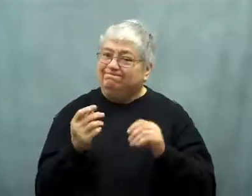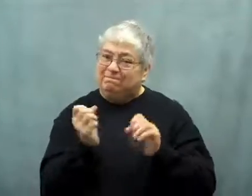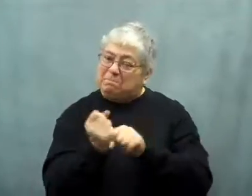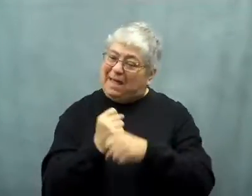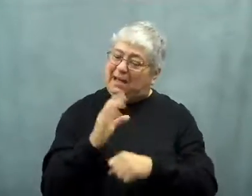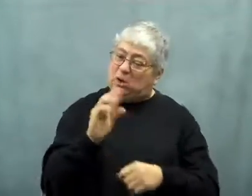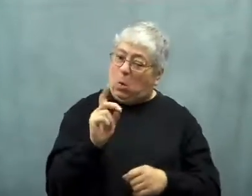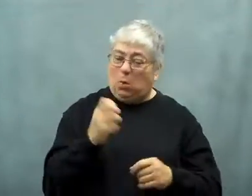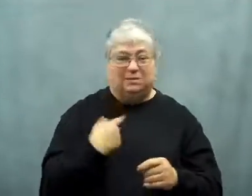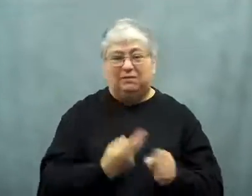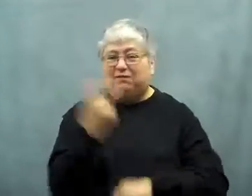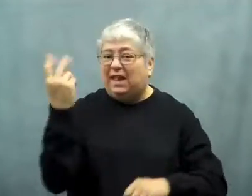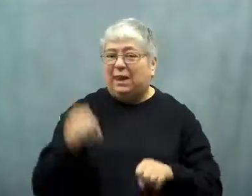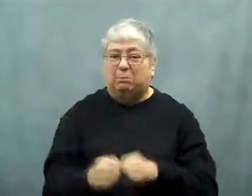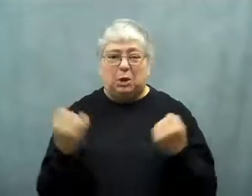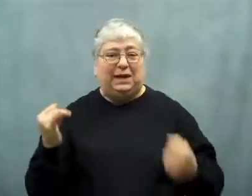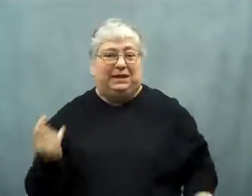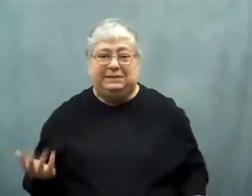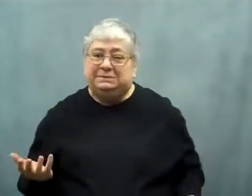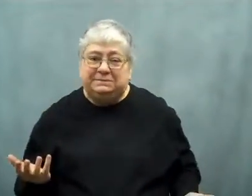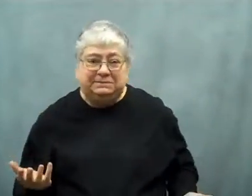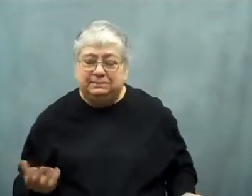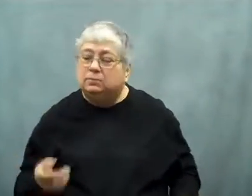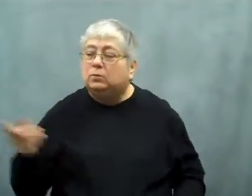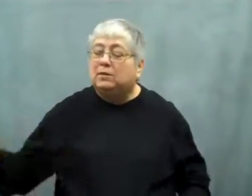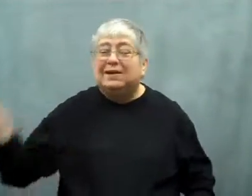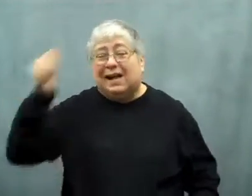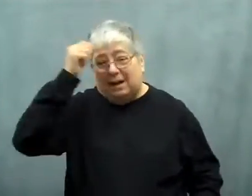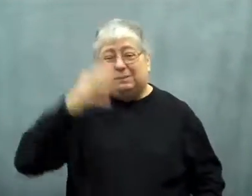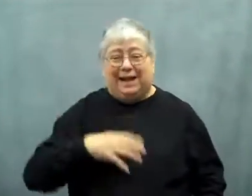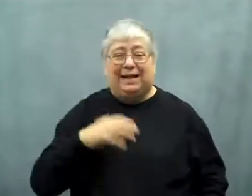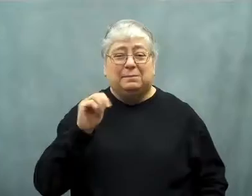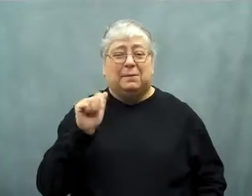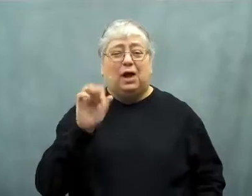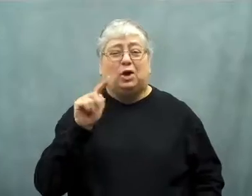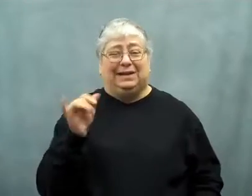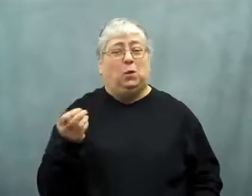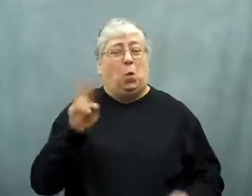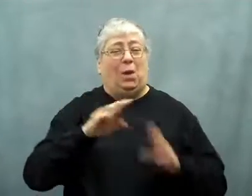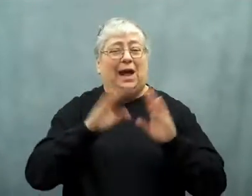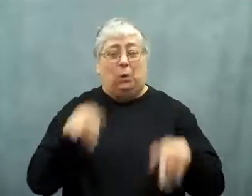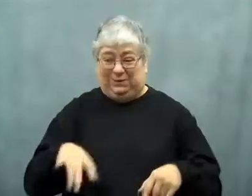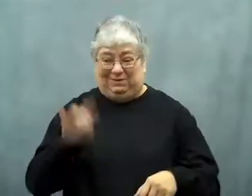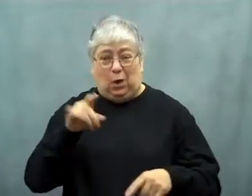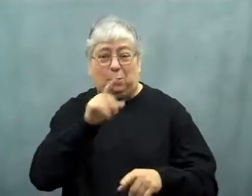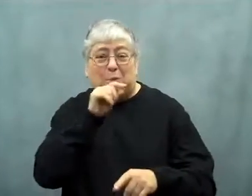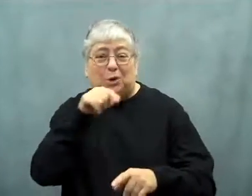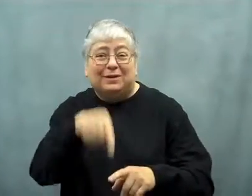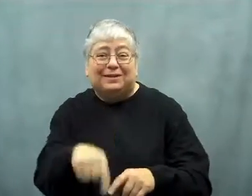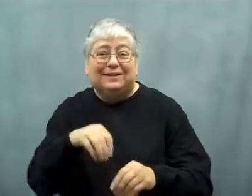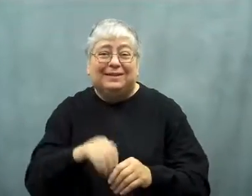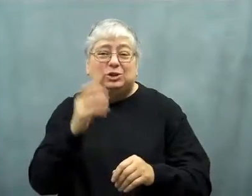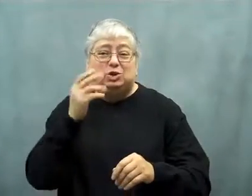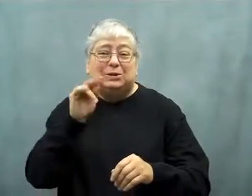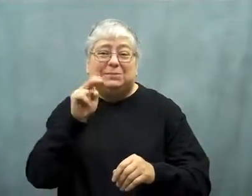in making one that couldn't be broken now.